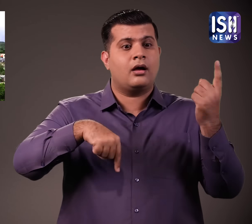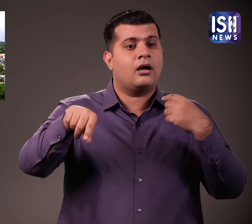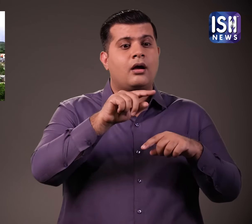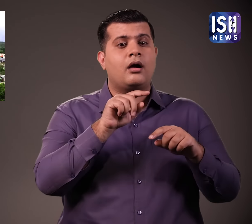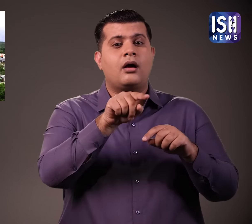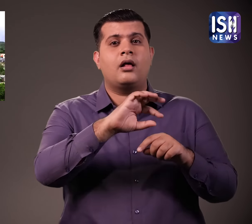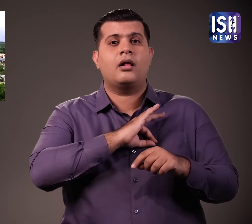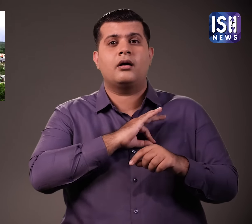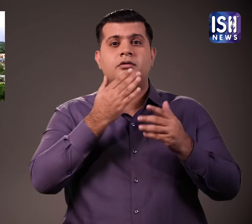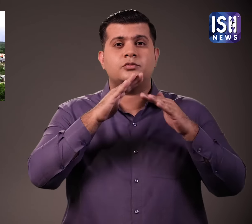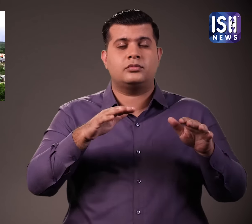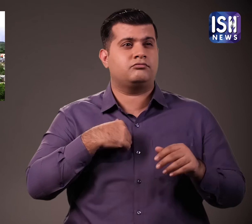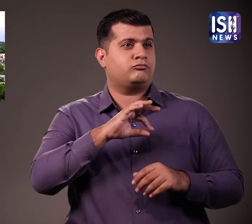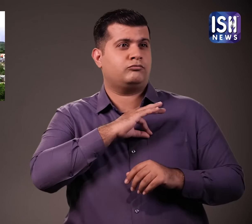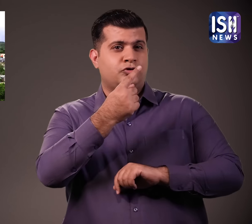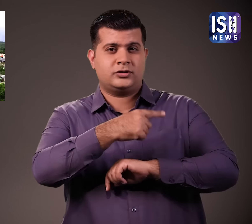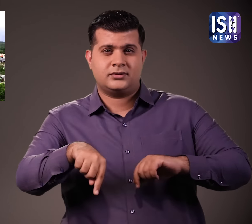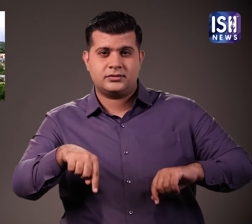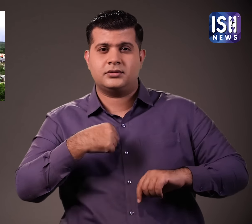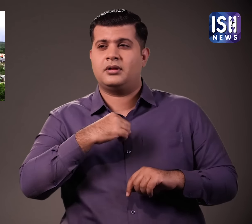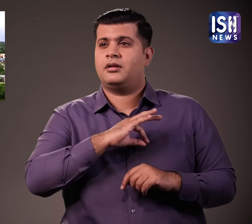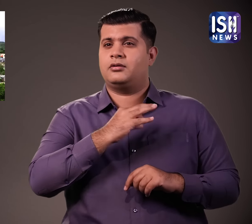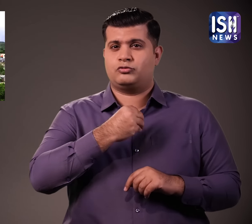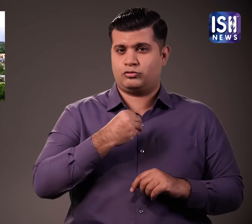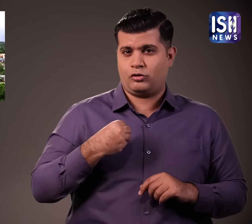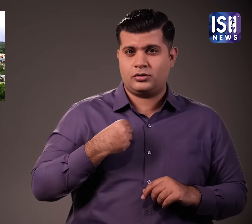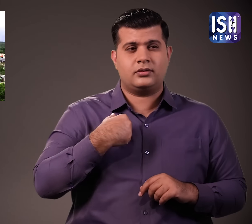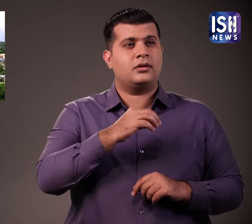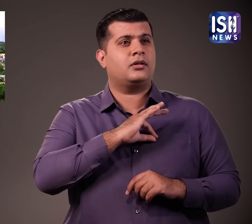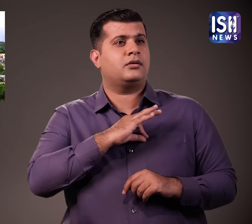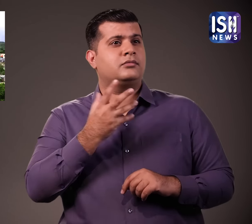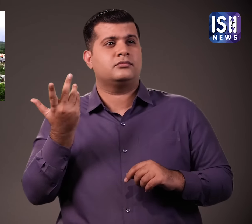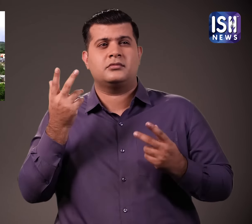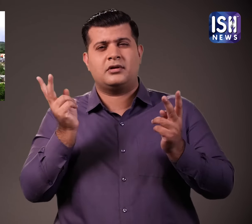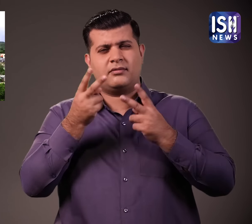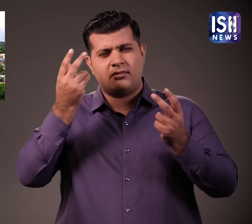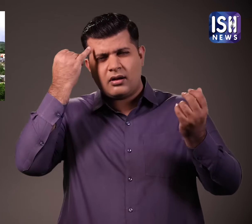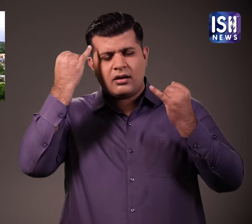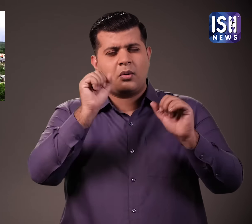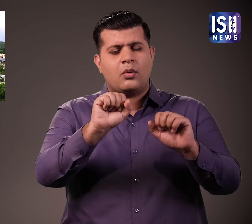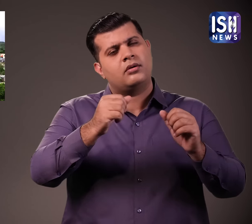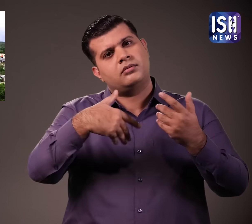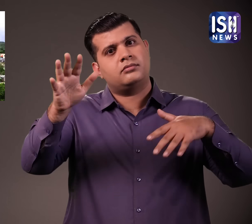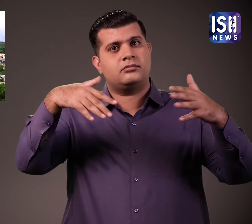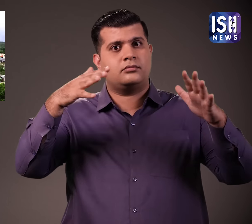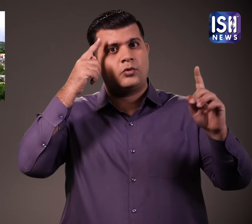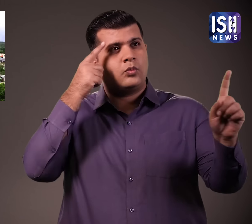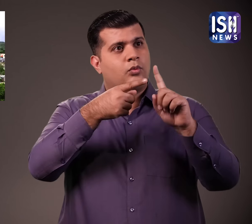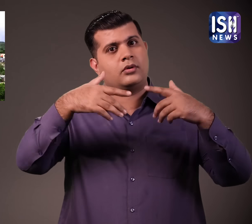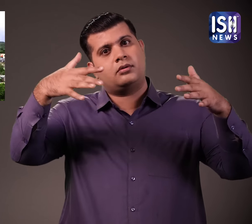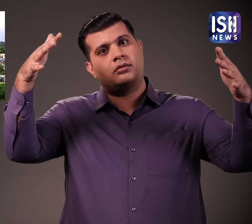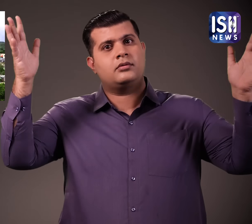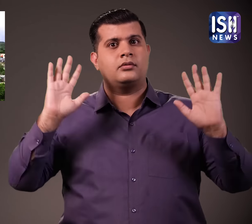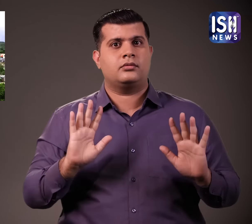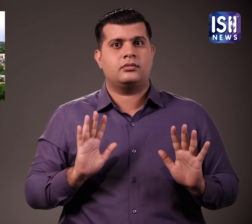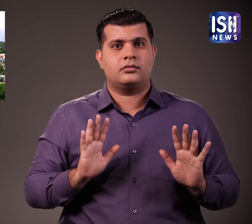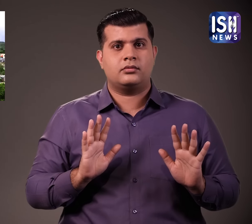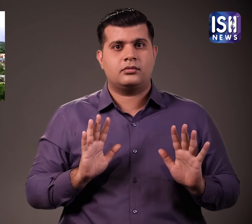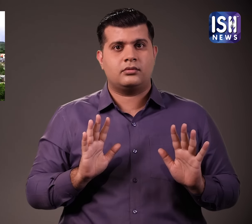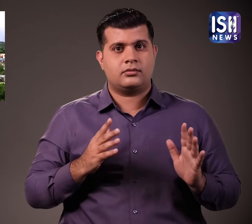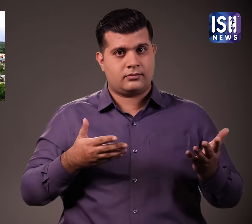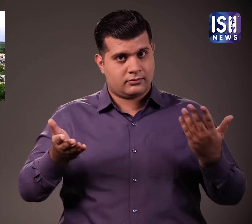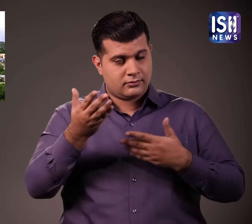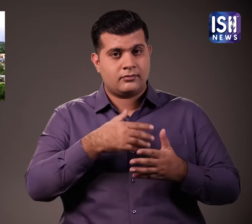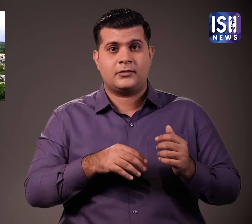Many students pursue careers in engineering, medicine, tc.